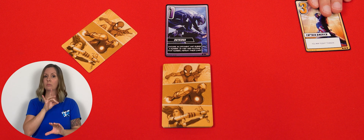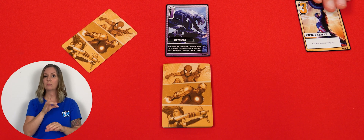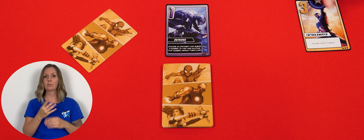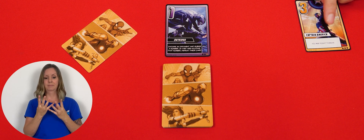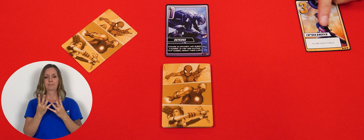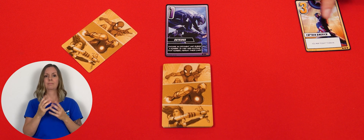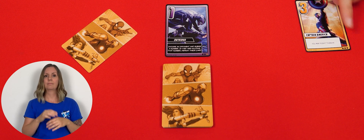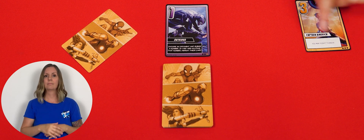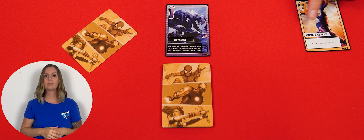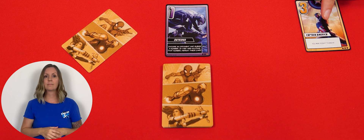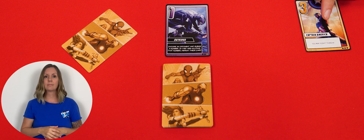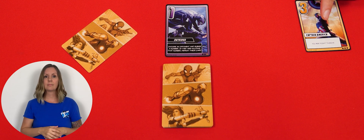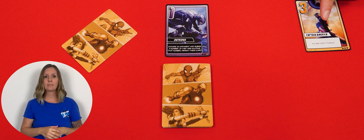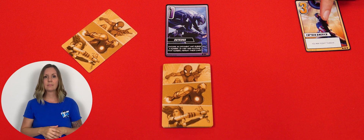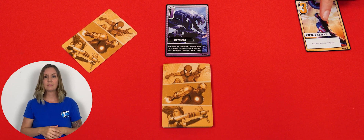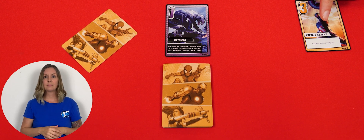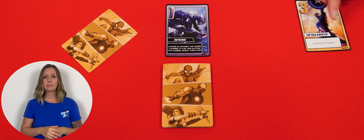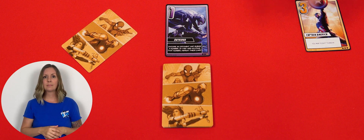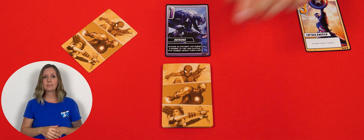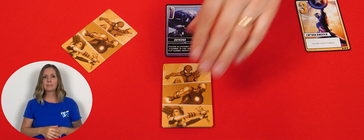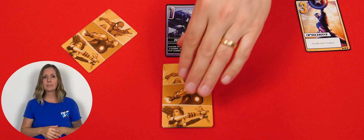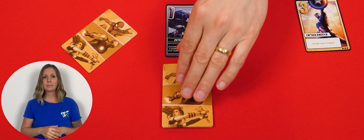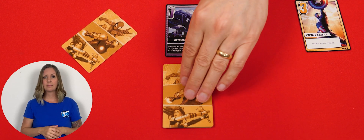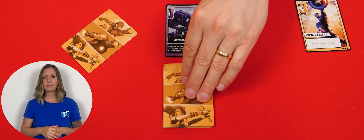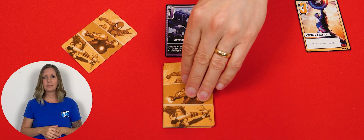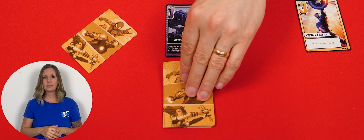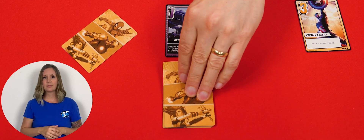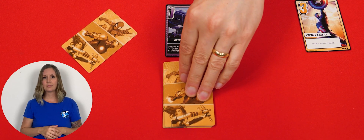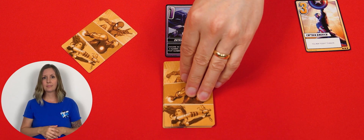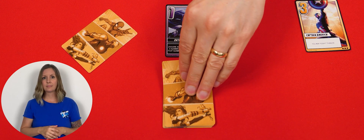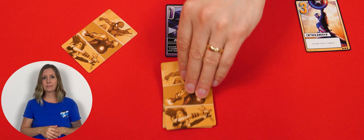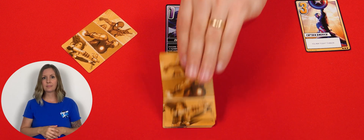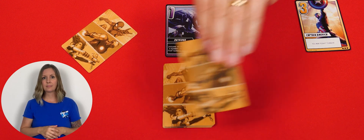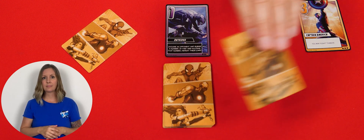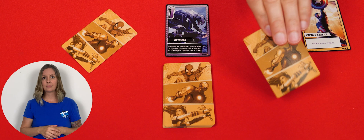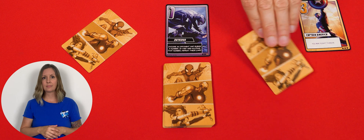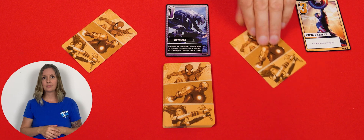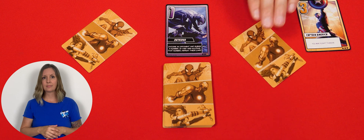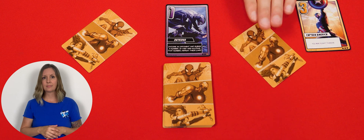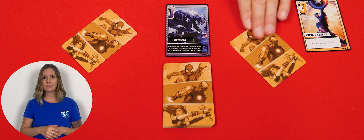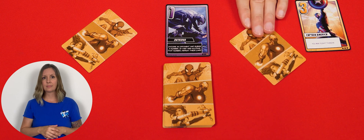of them, without resolving its effect, and then draws a new card from their deck, to